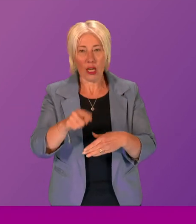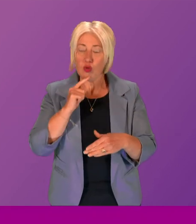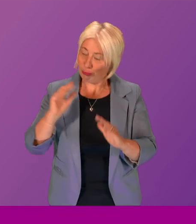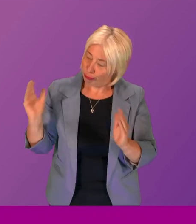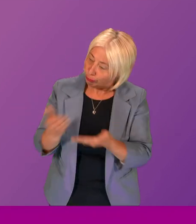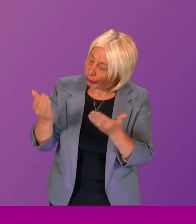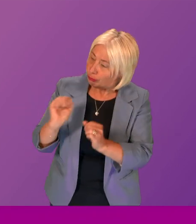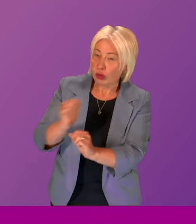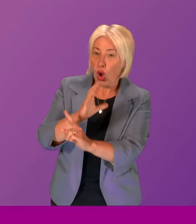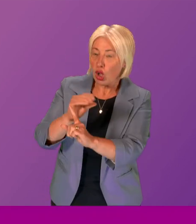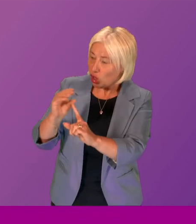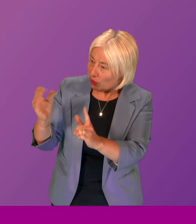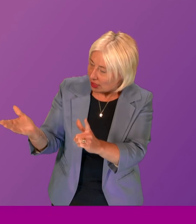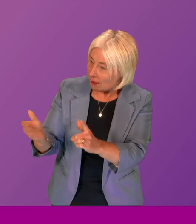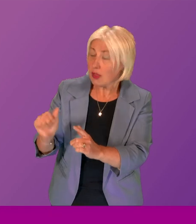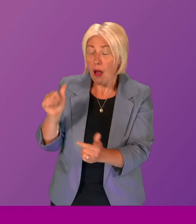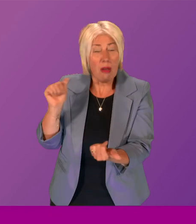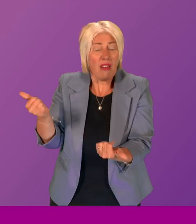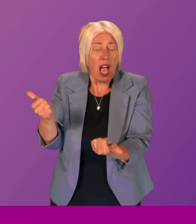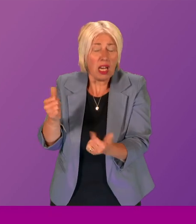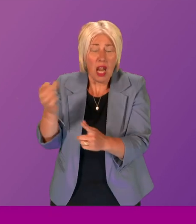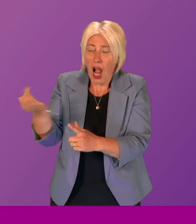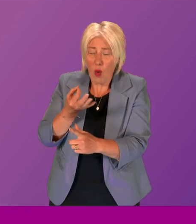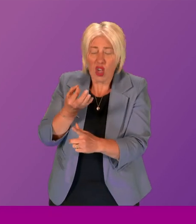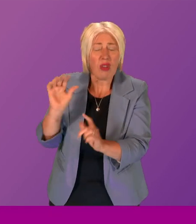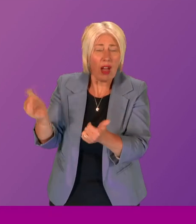particular, notwithstanding Douglas Ross’s legitimate questions, to come together